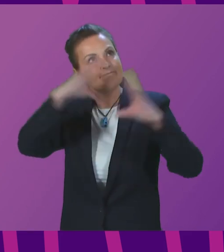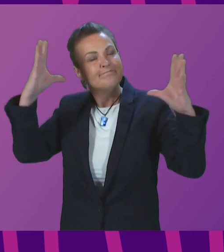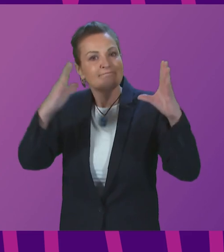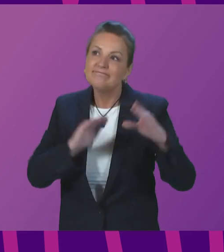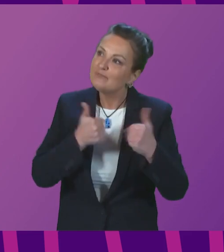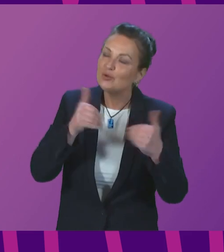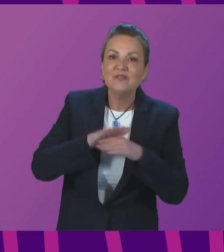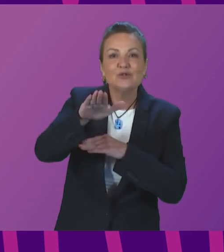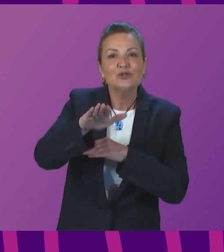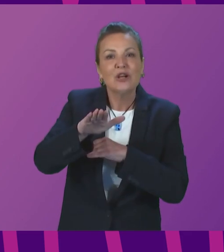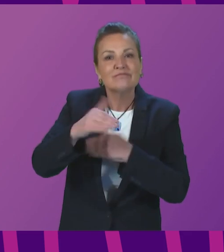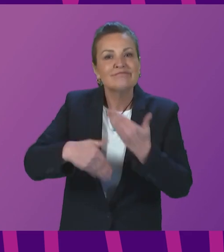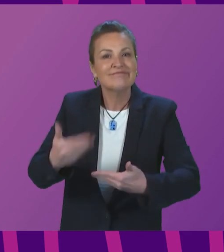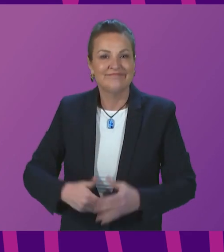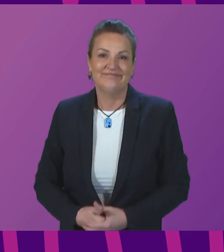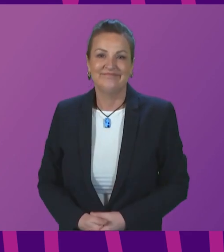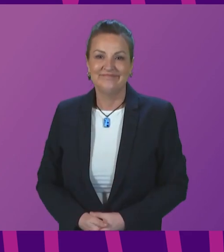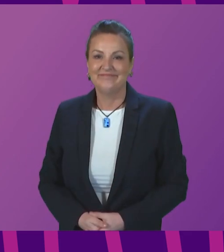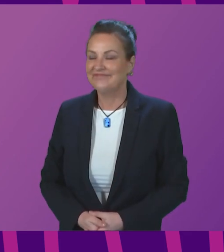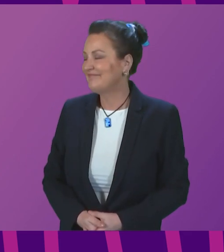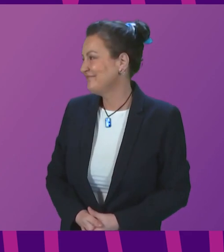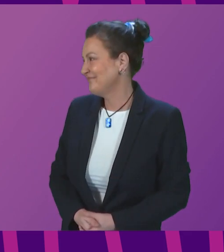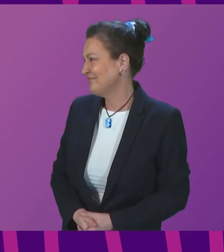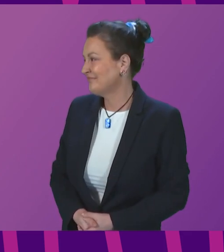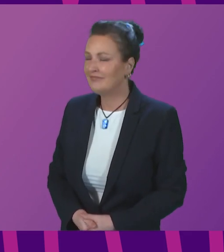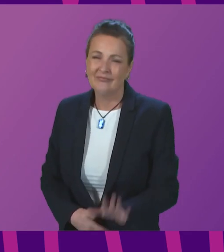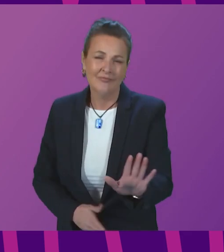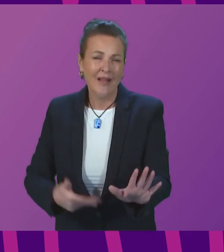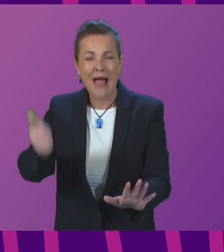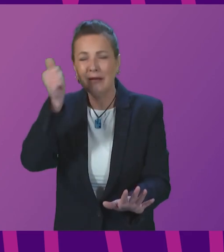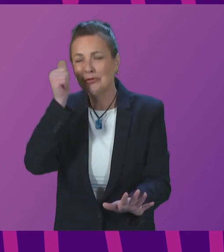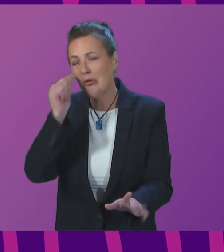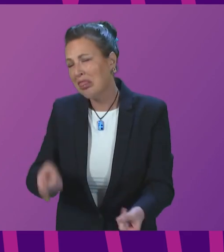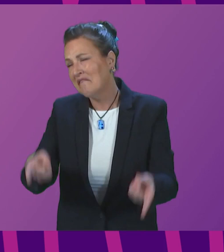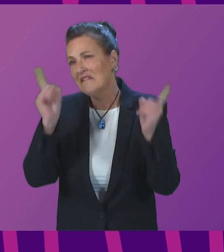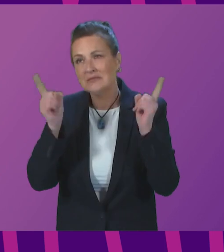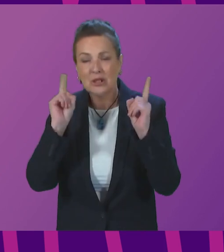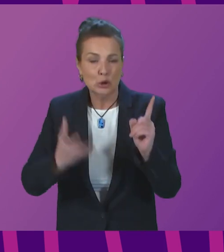I know that the First Minister does not like First Minister’s questions, because members